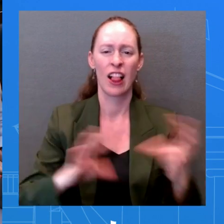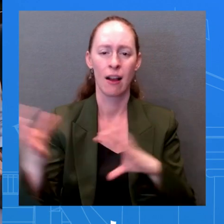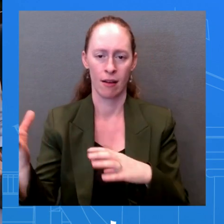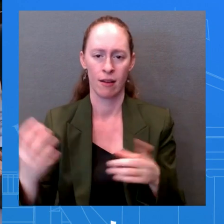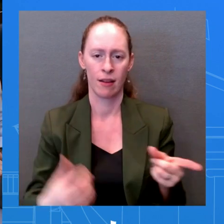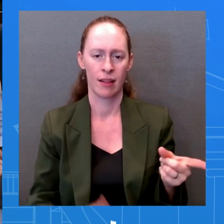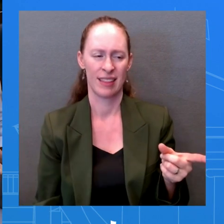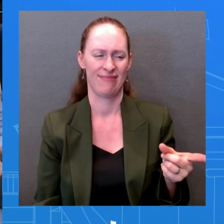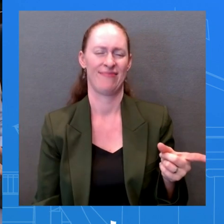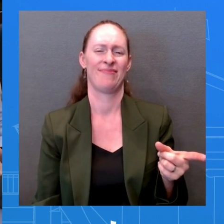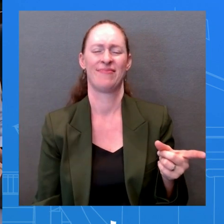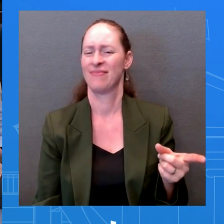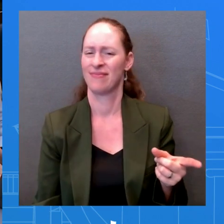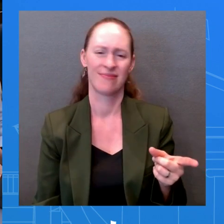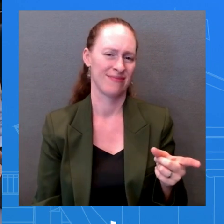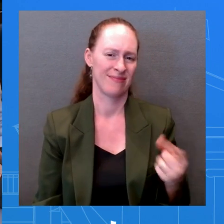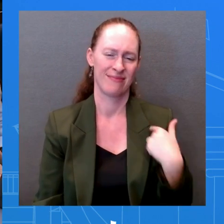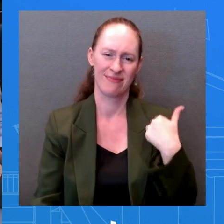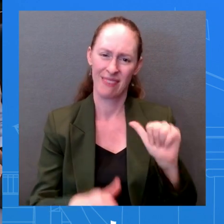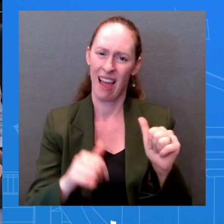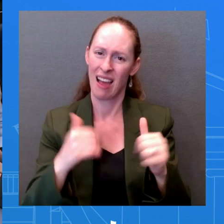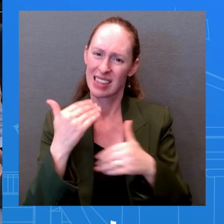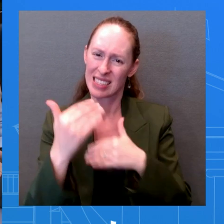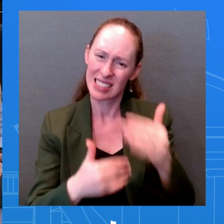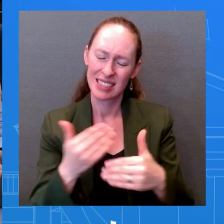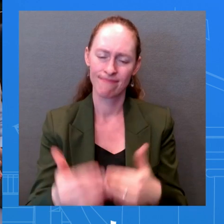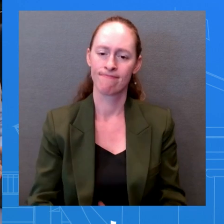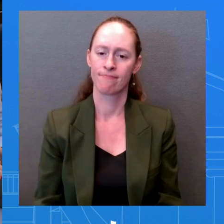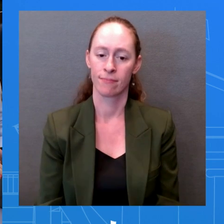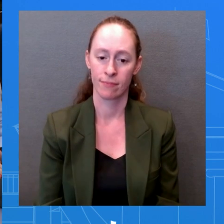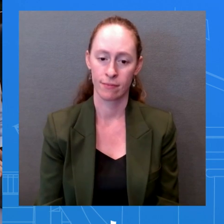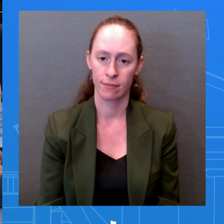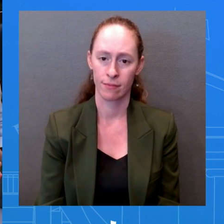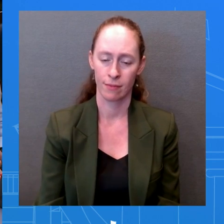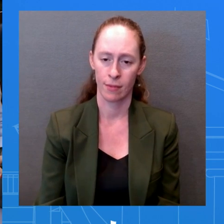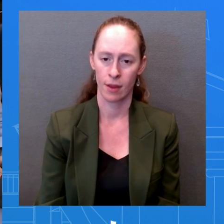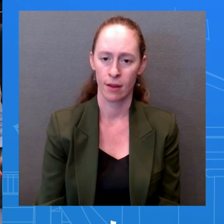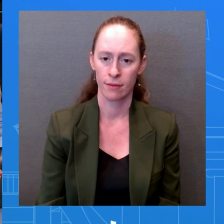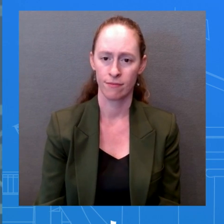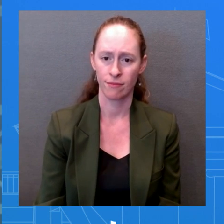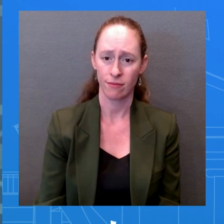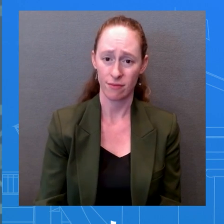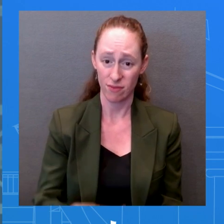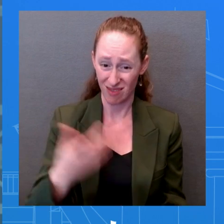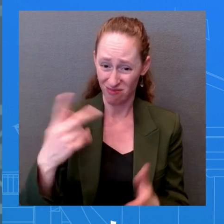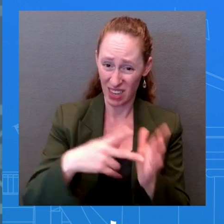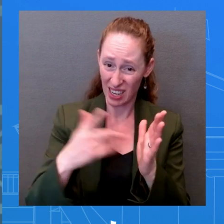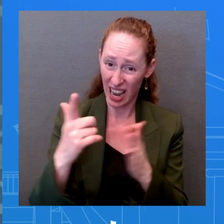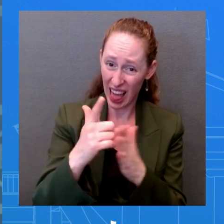are you implying that the way it's being done now is illegal? Ms. Jean-Pierre: So, I'll say this: